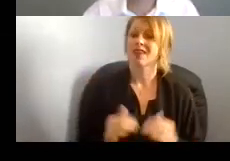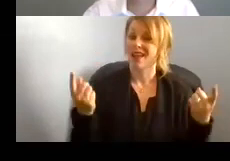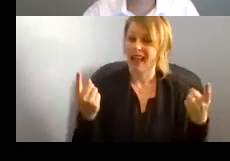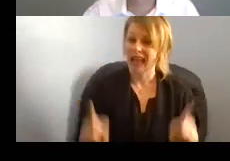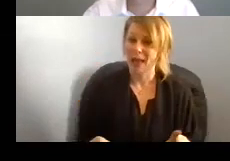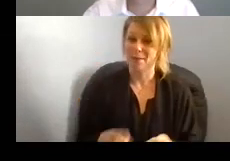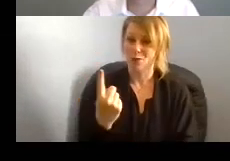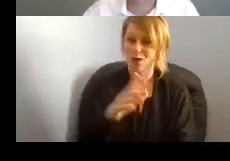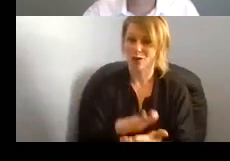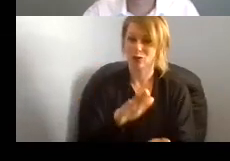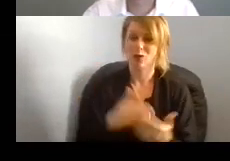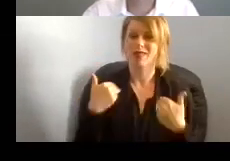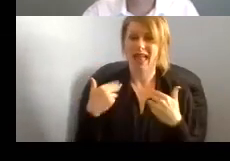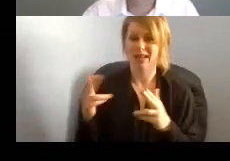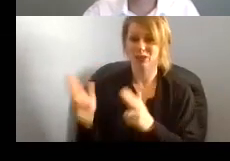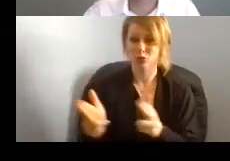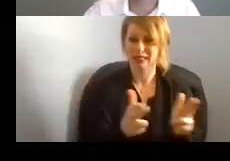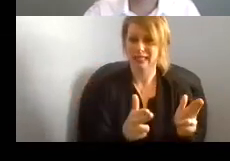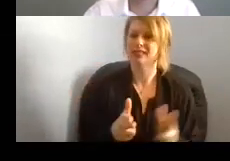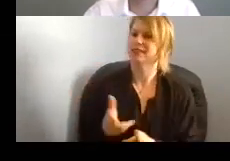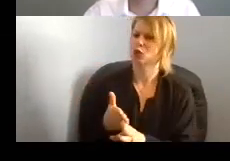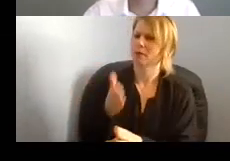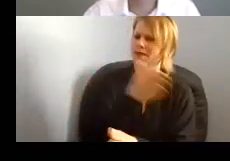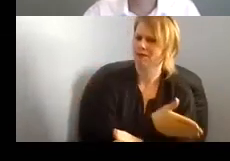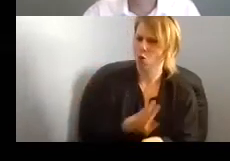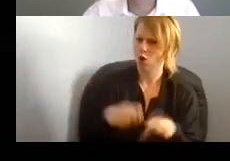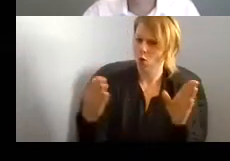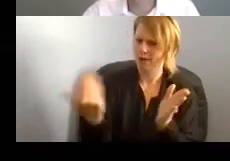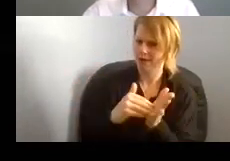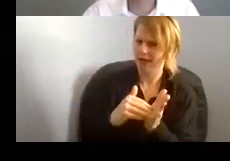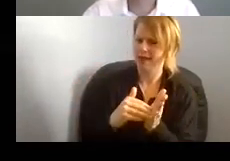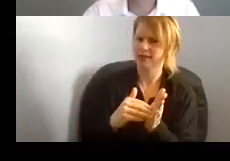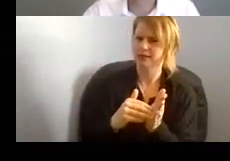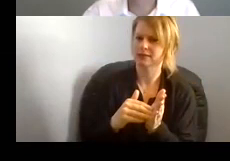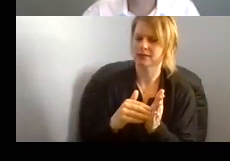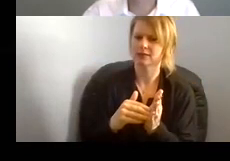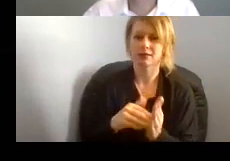reopened the school, like a week or two later, the principal knew enough